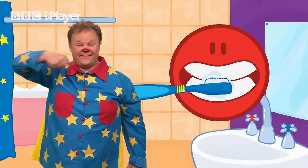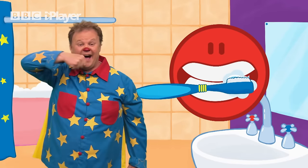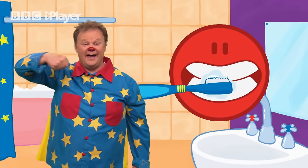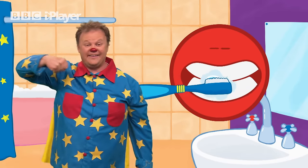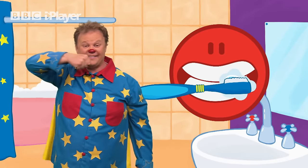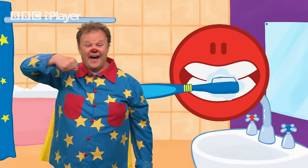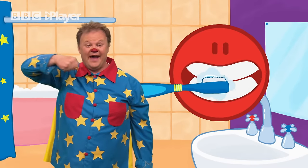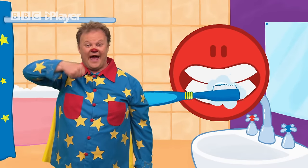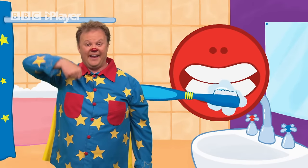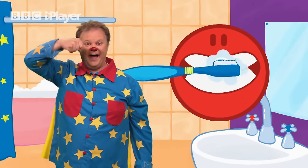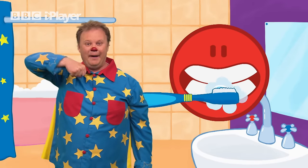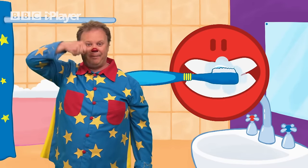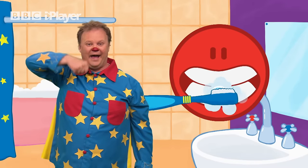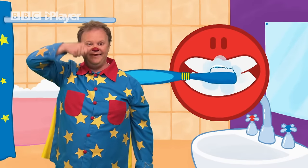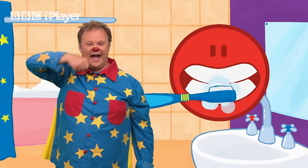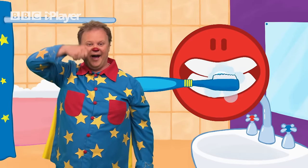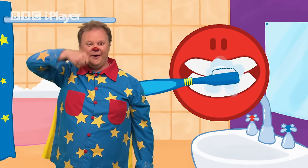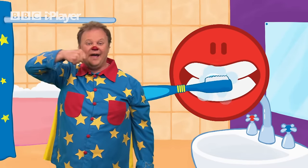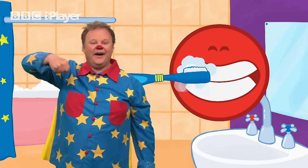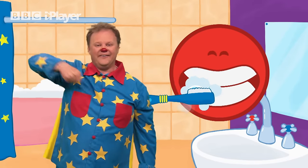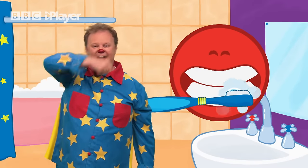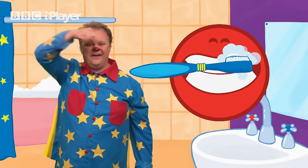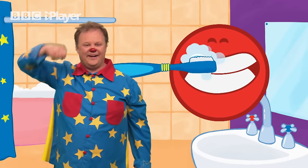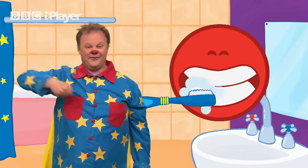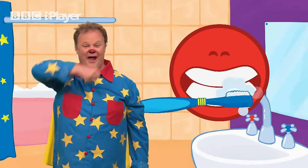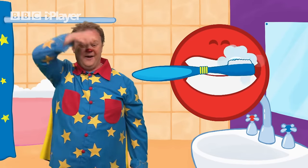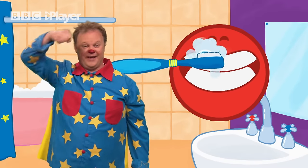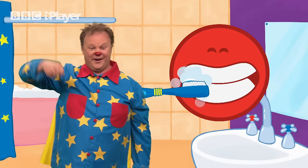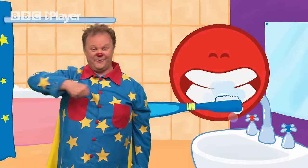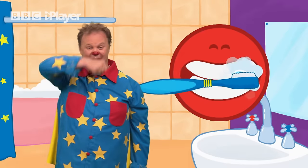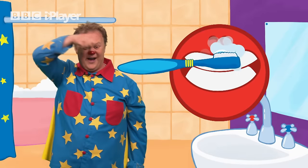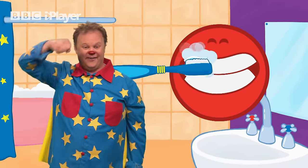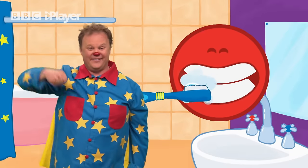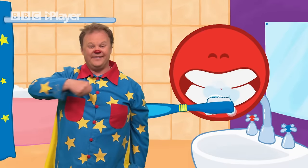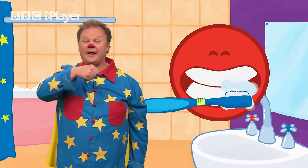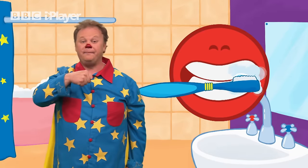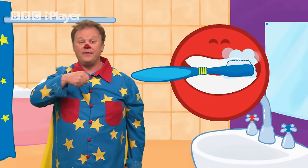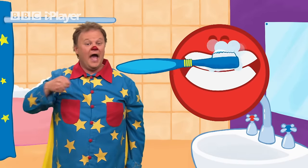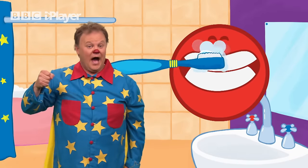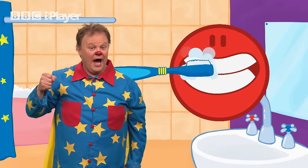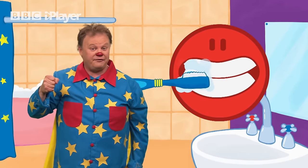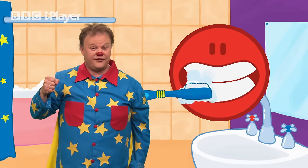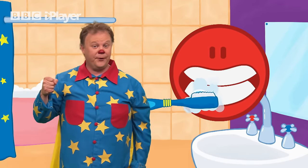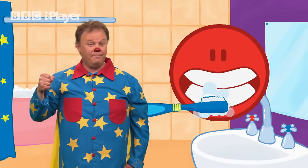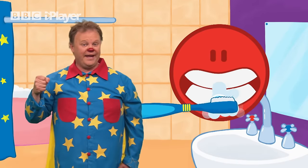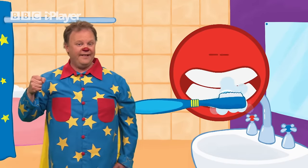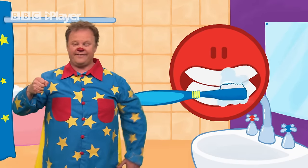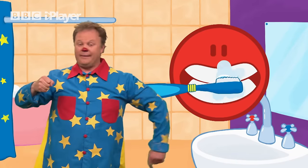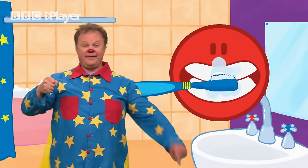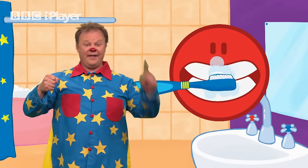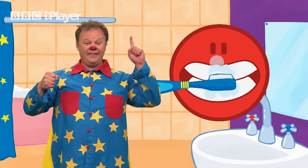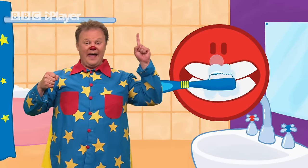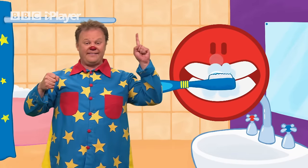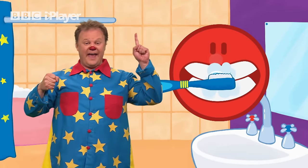side to side and up and down round and around and around after two minutes that's it